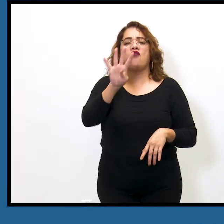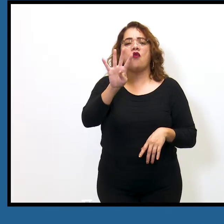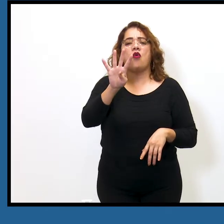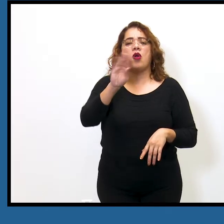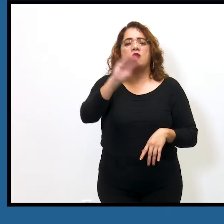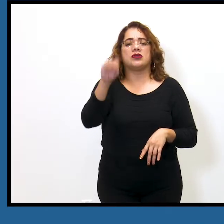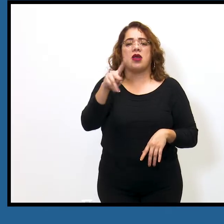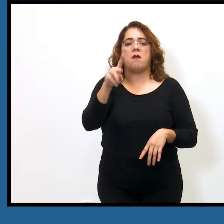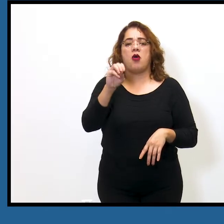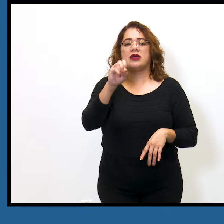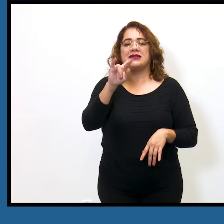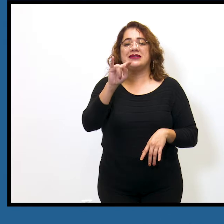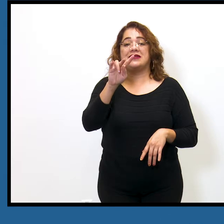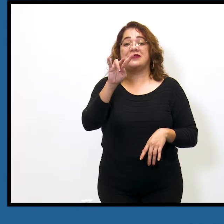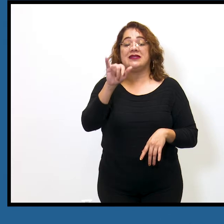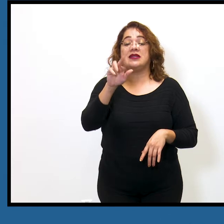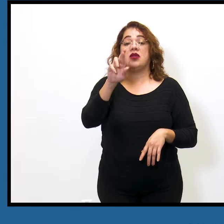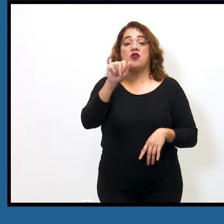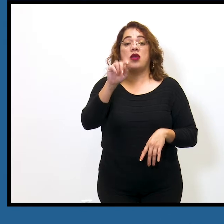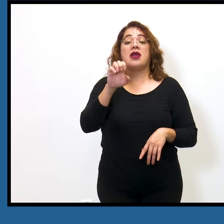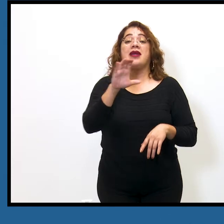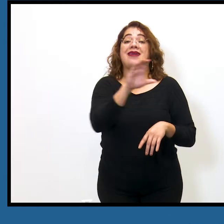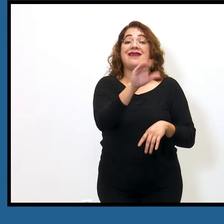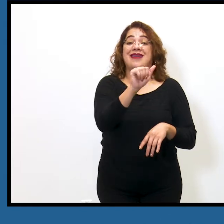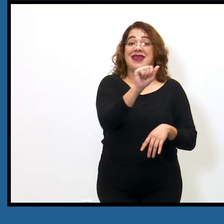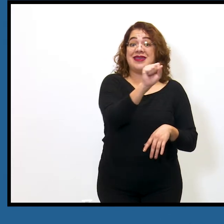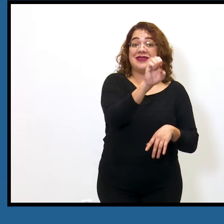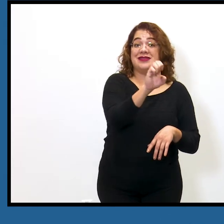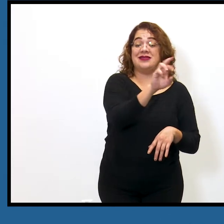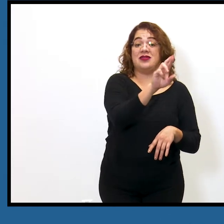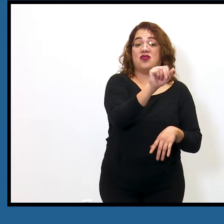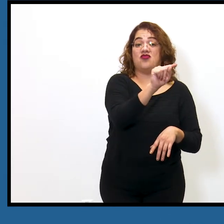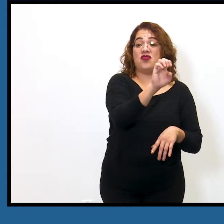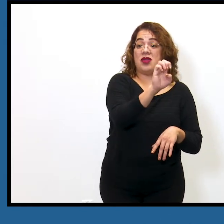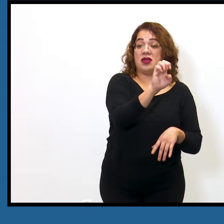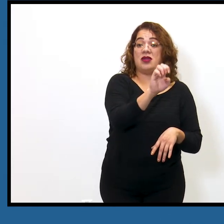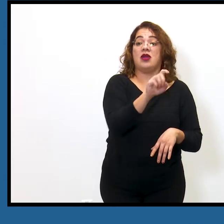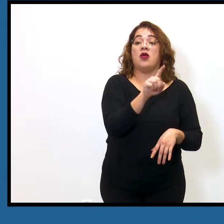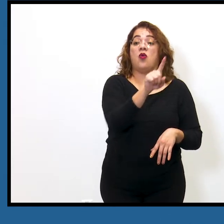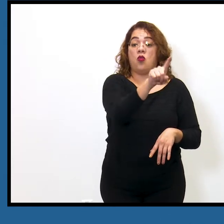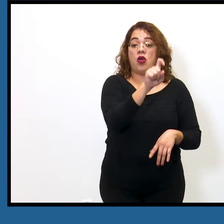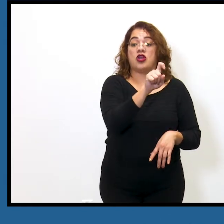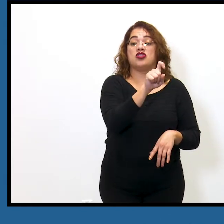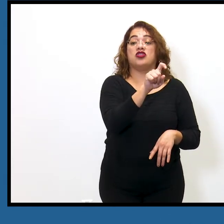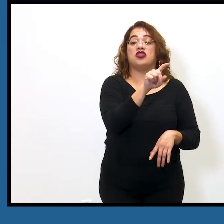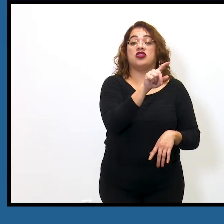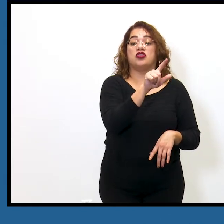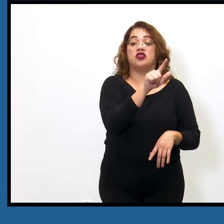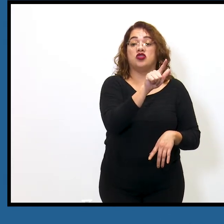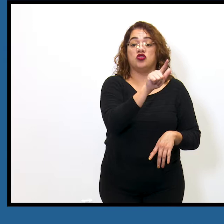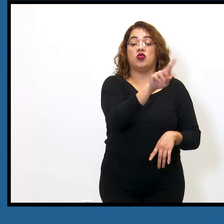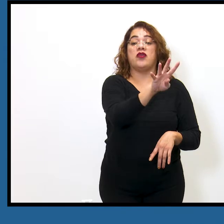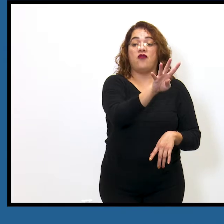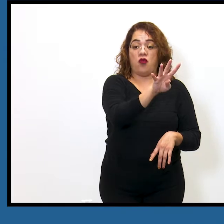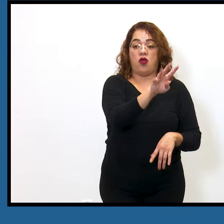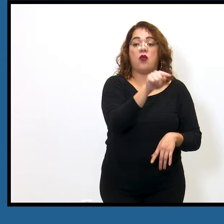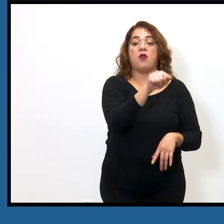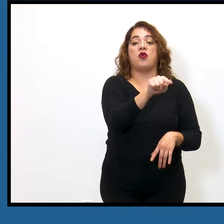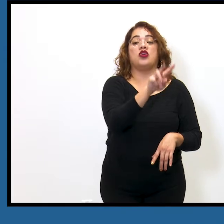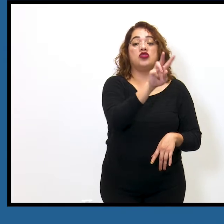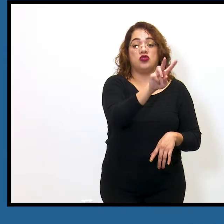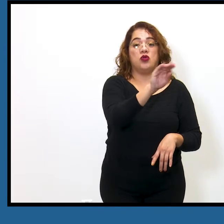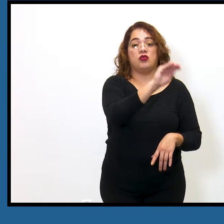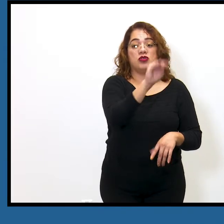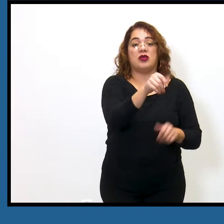and our case rate is 124.2 per 100 000. Now what's really concerning about this slide,